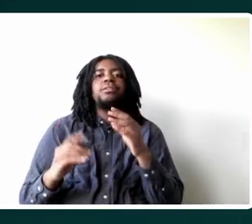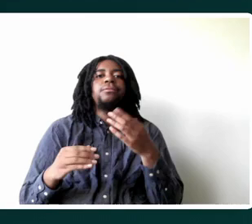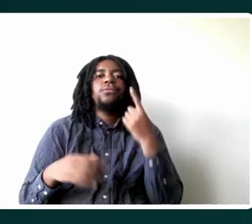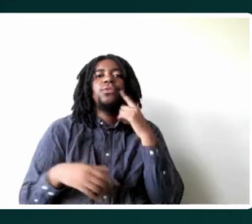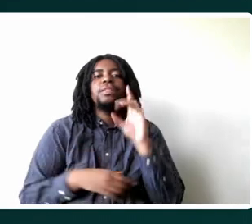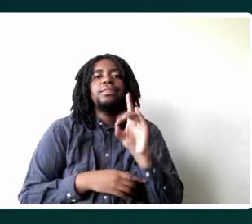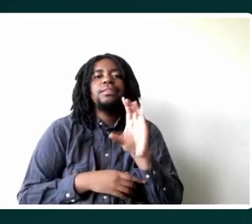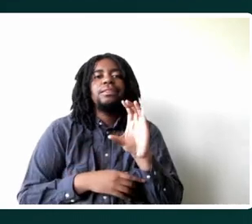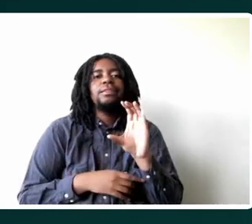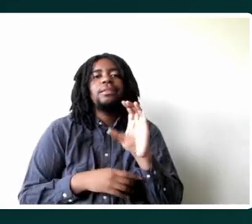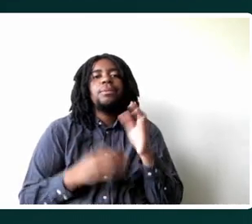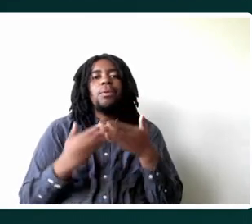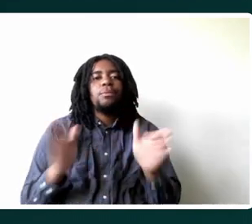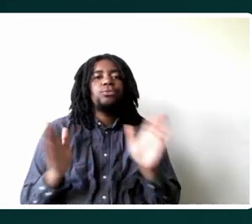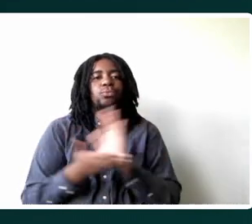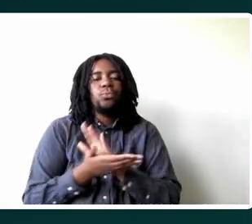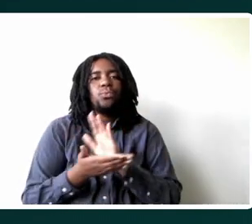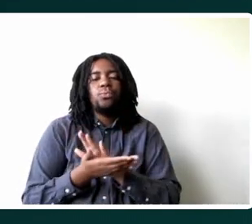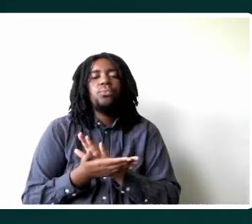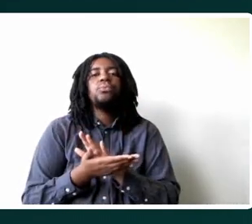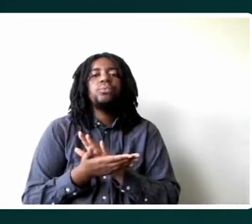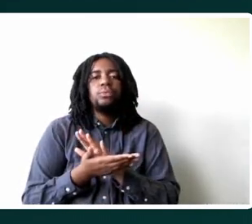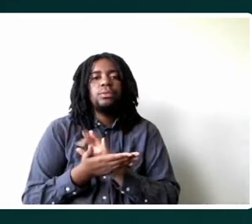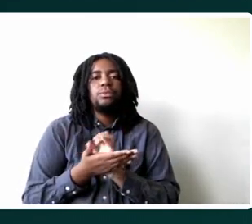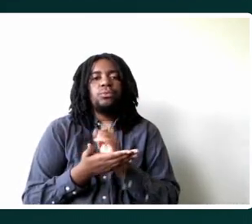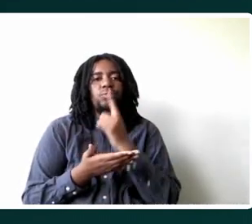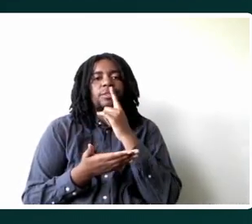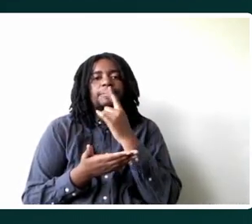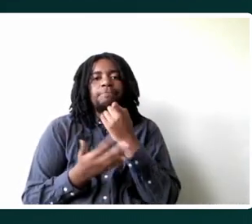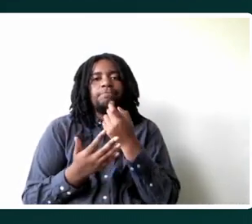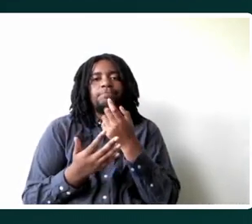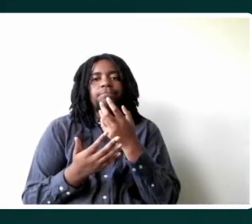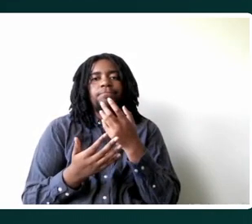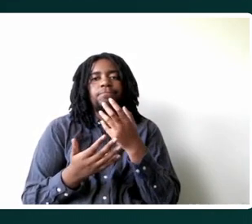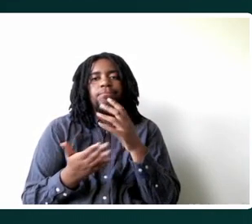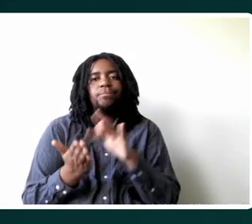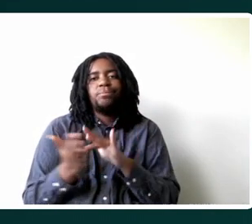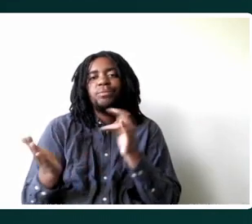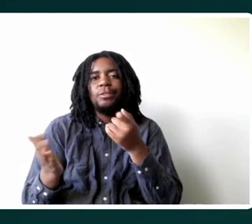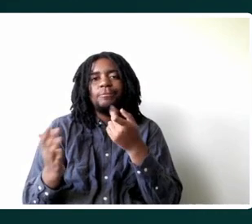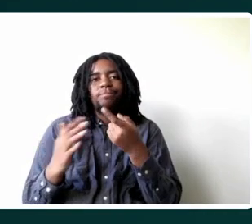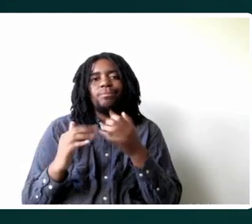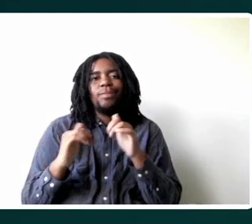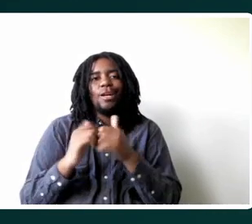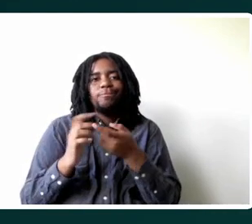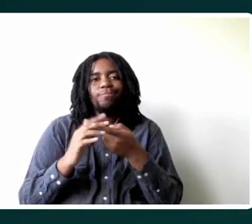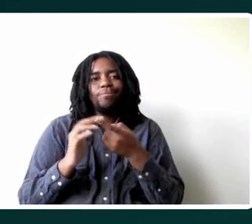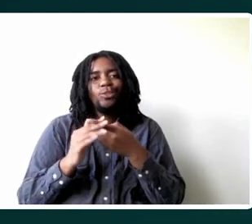really using that as a point of entry into a deeper dive into some of the